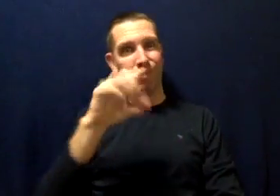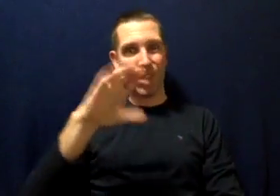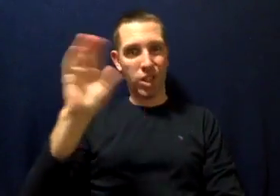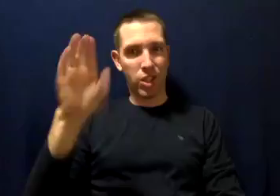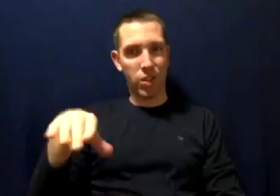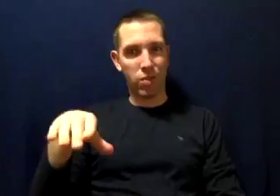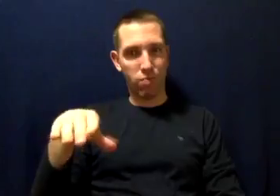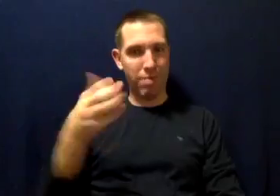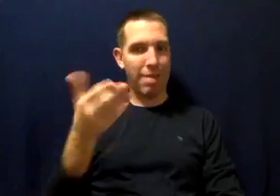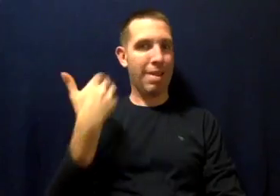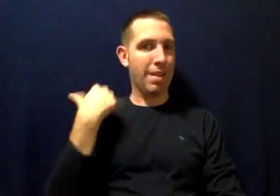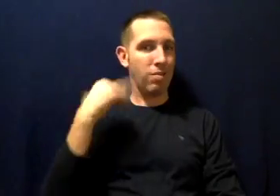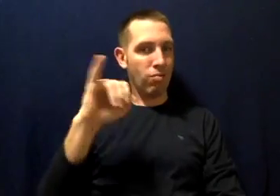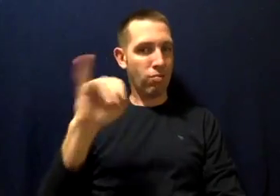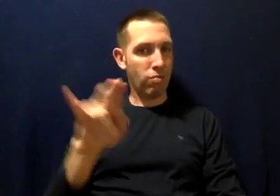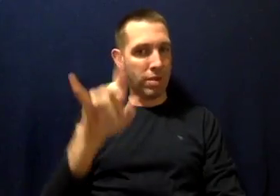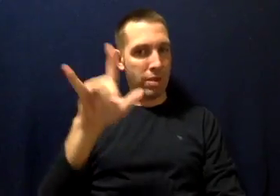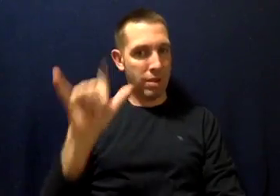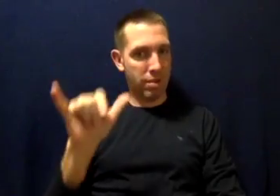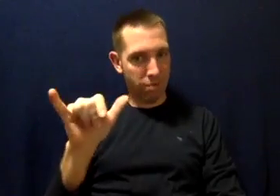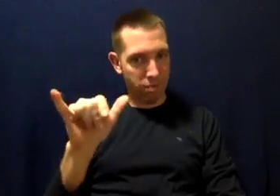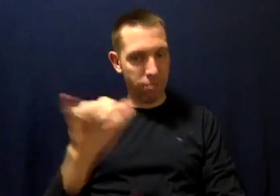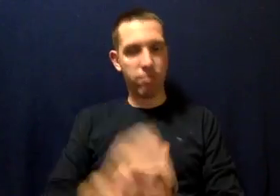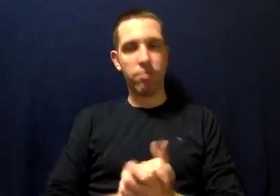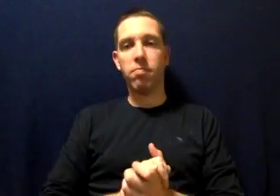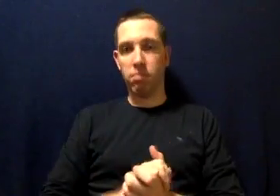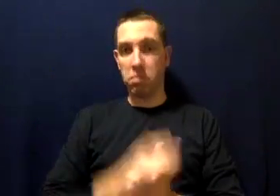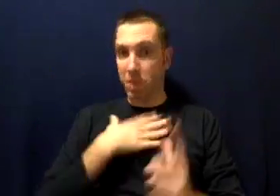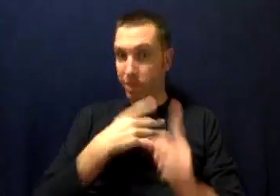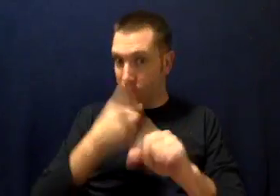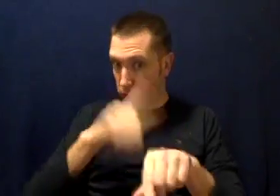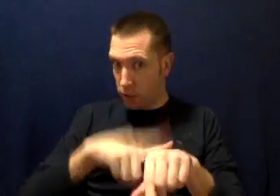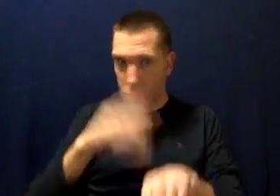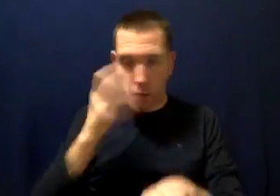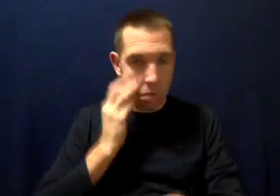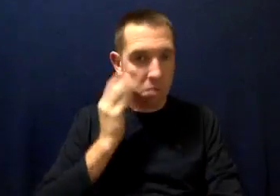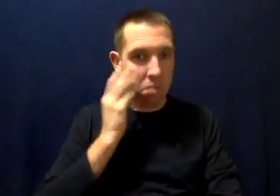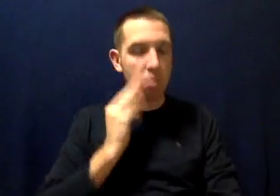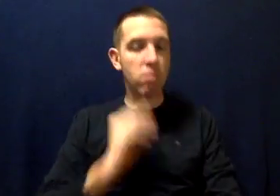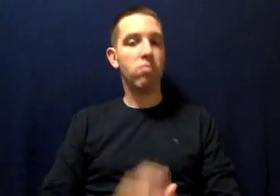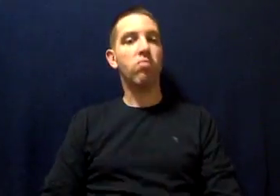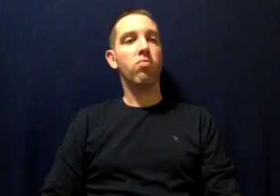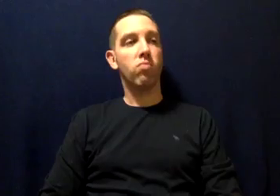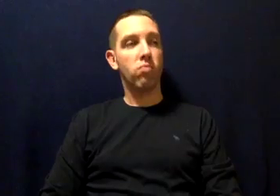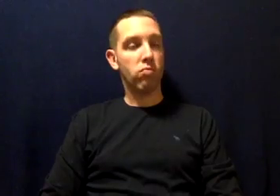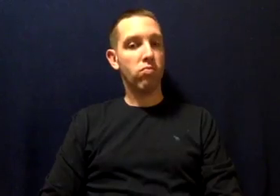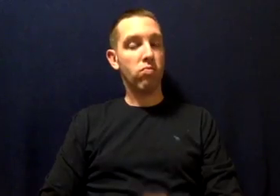in Chicago last July. This was my first time attending a USC conference